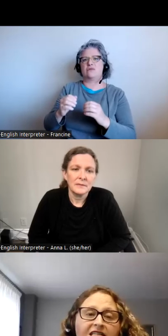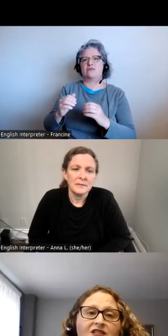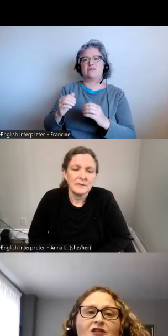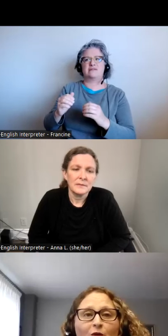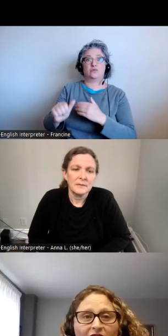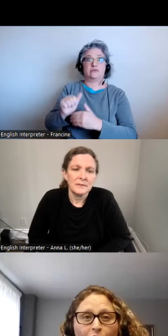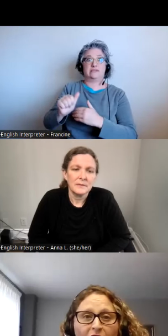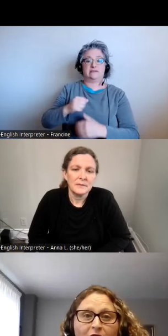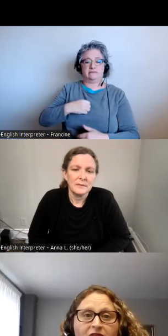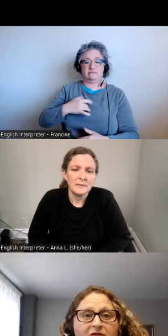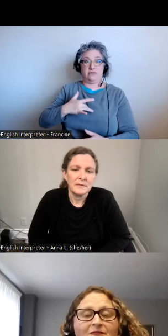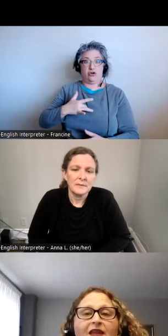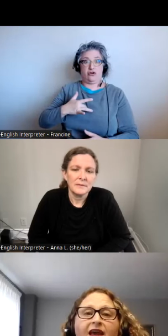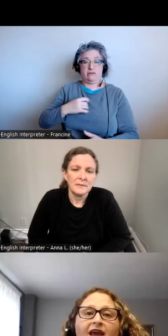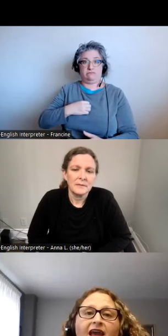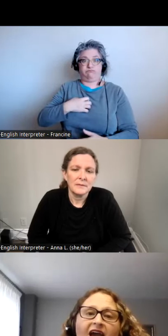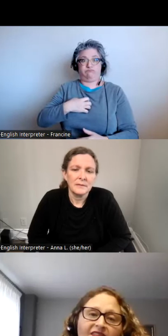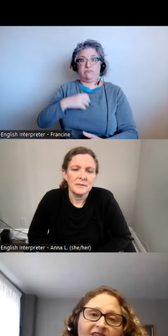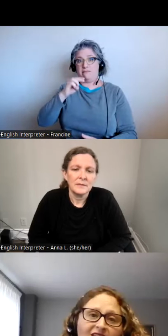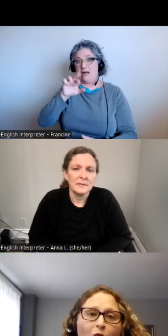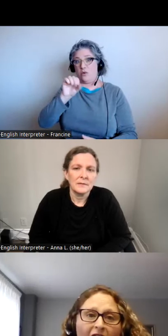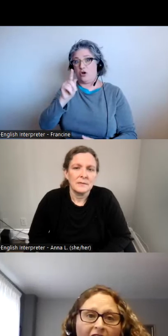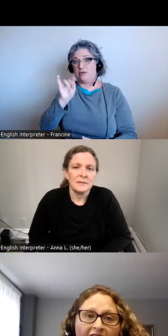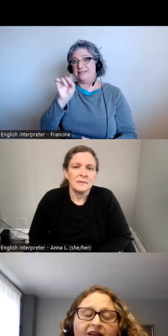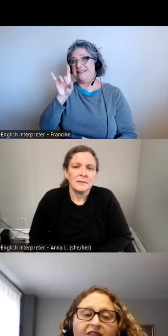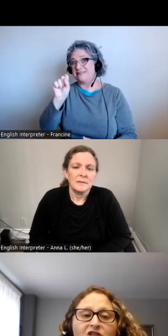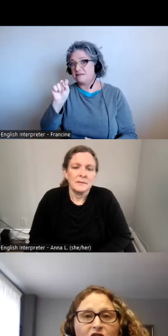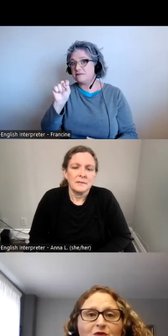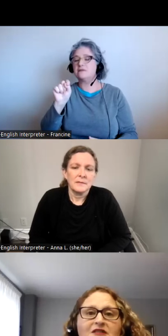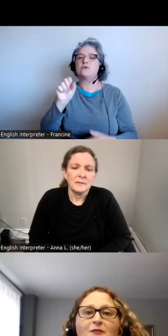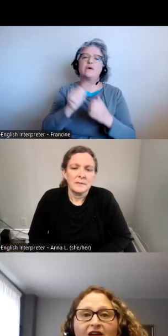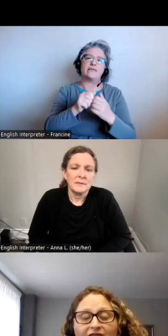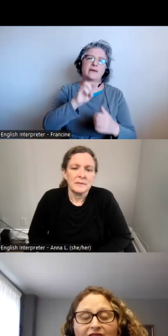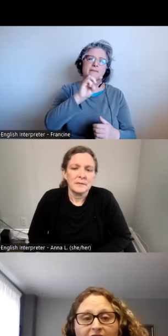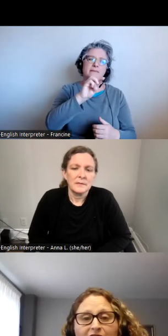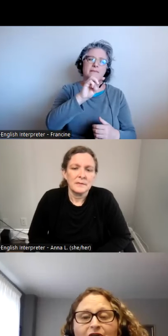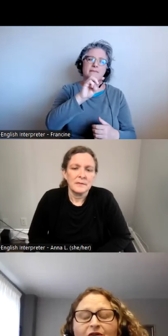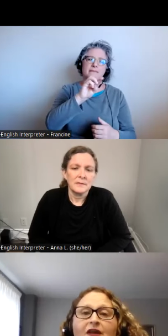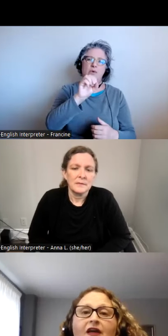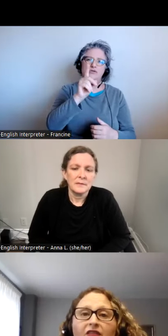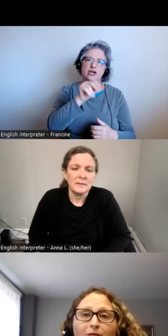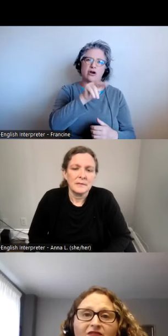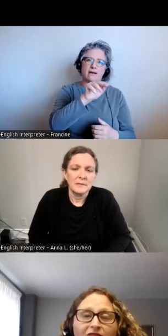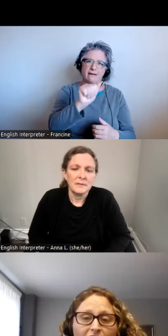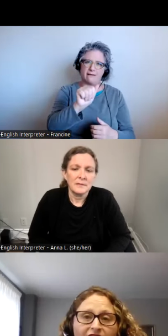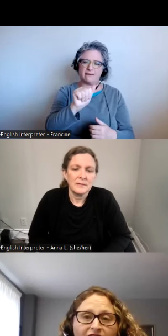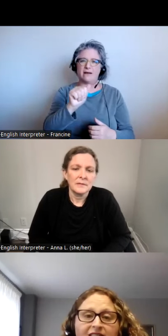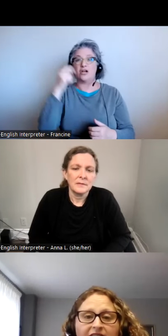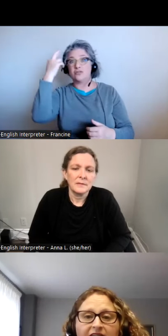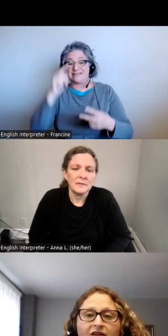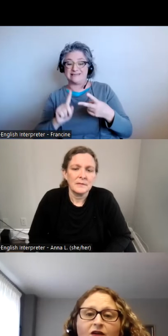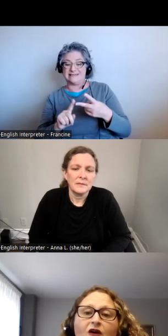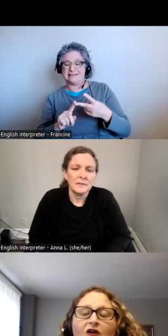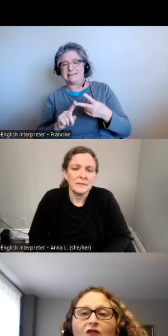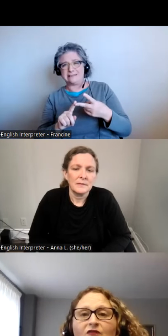still say. There is a slightly higher increase